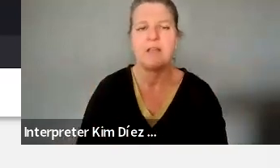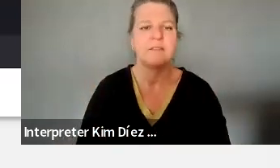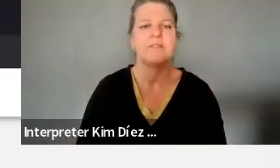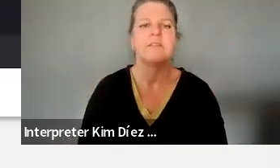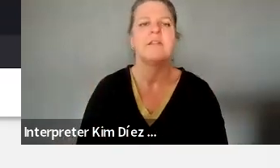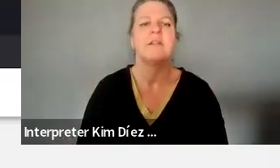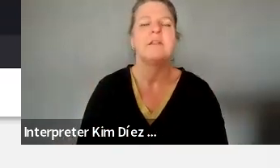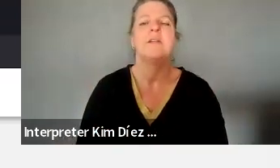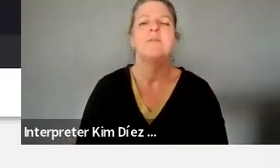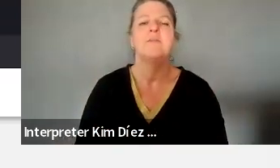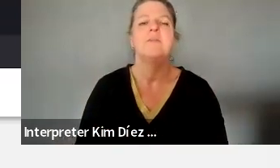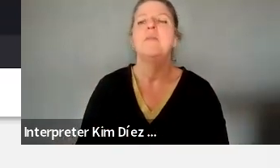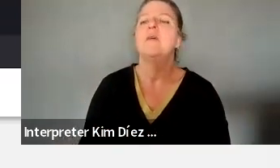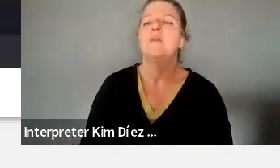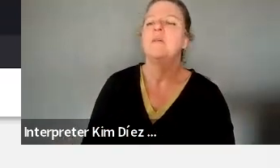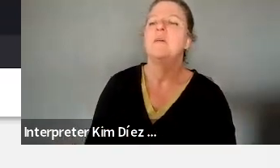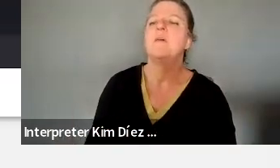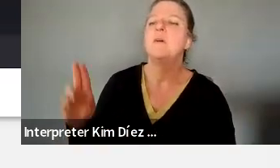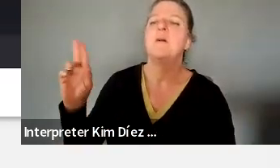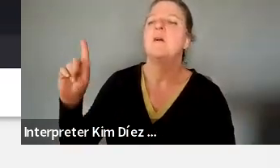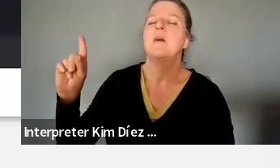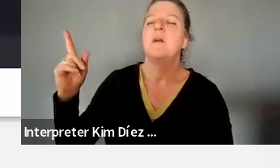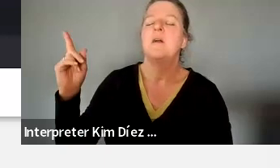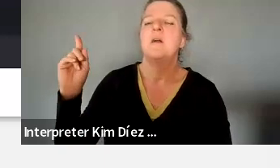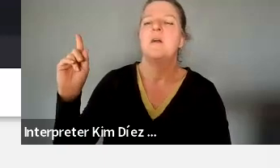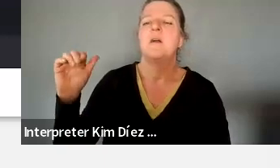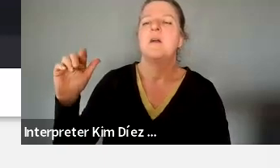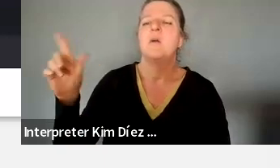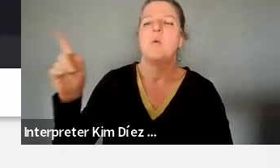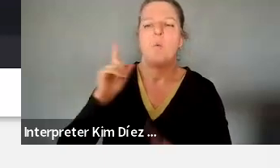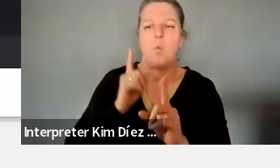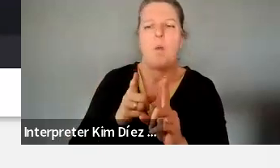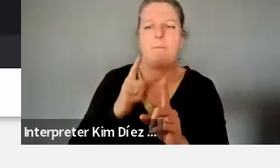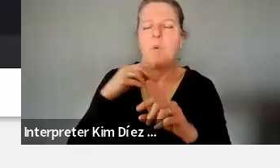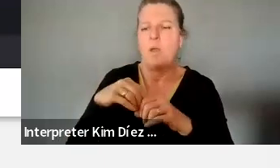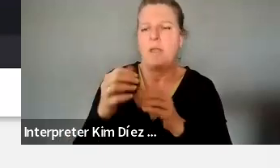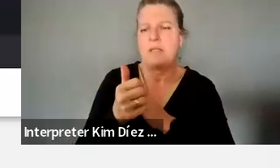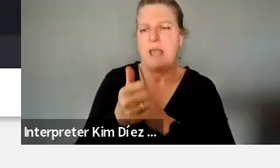Section three. - [Una] There was one, yeah, there was one point I think that's in the guide, Alex,